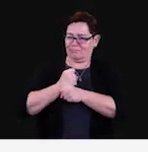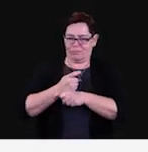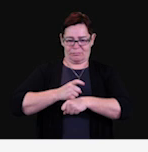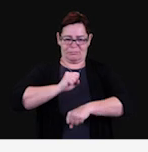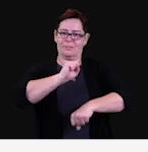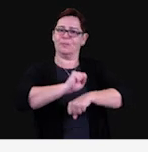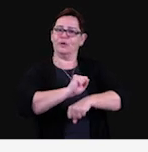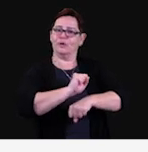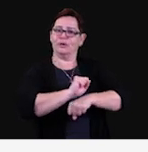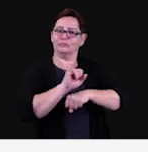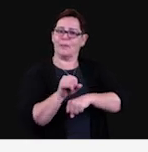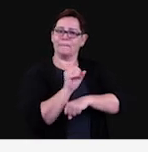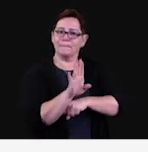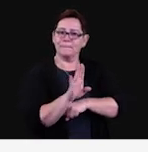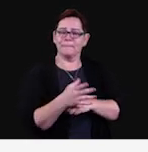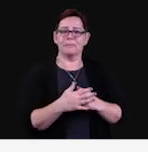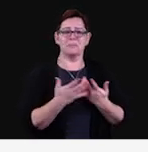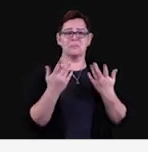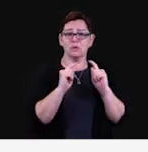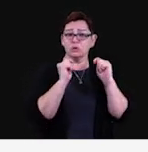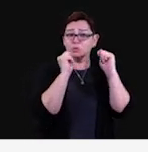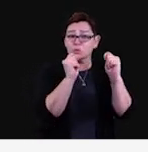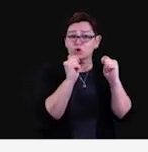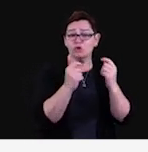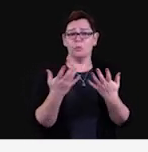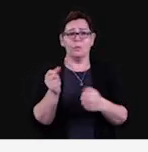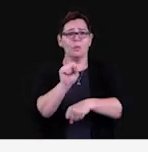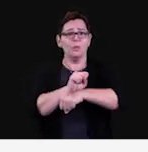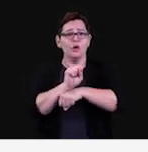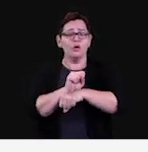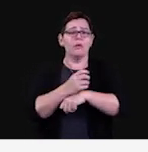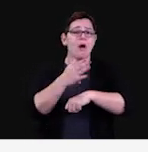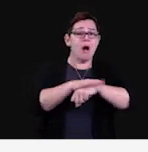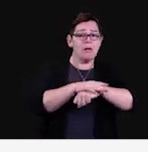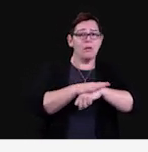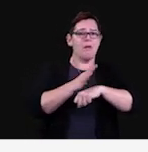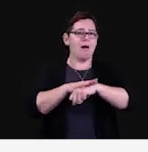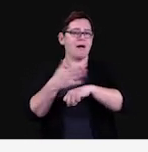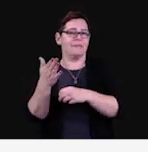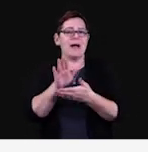Your total income also includes any tips or gratuities you receive from